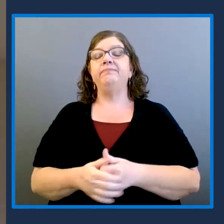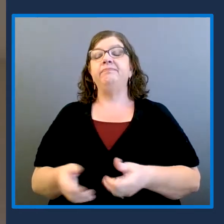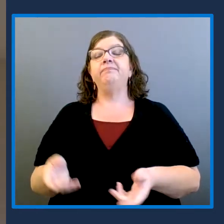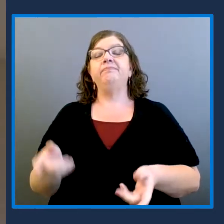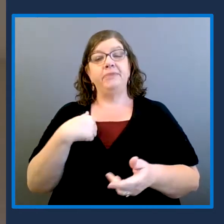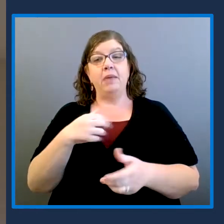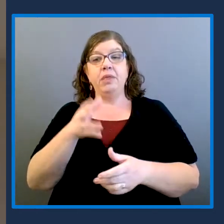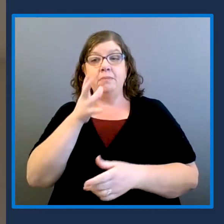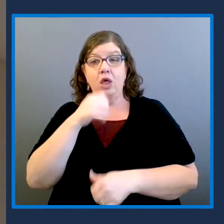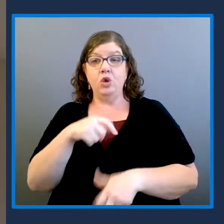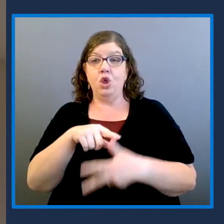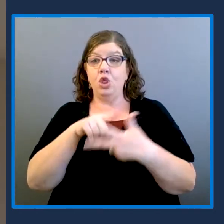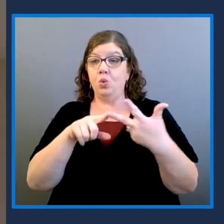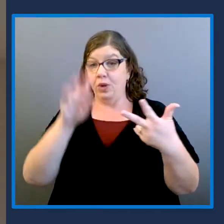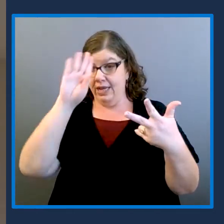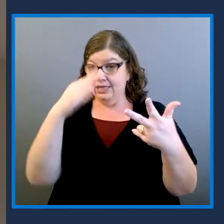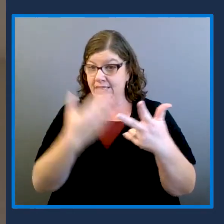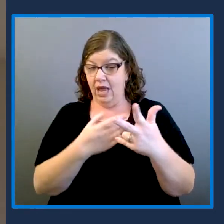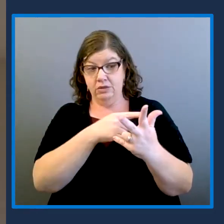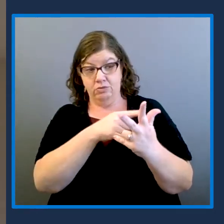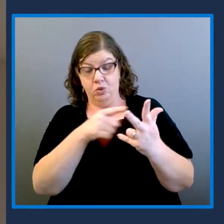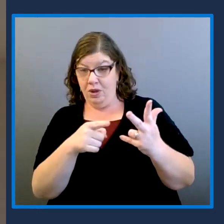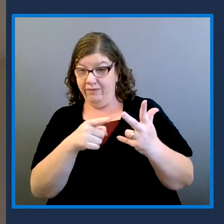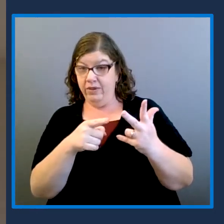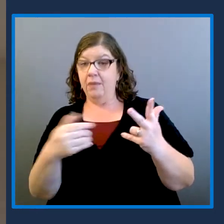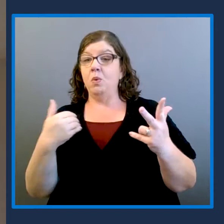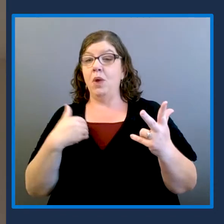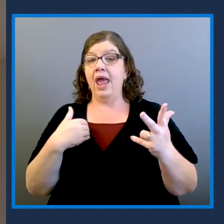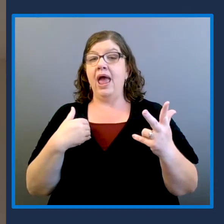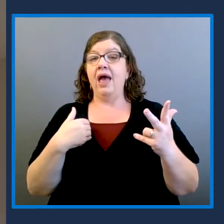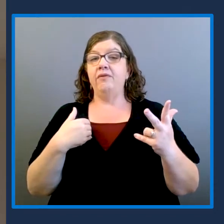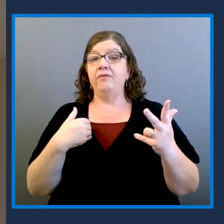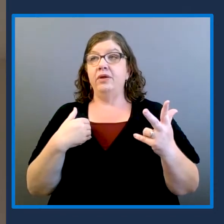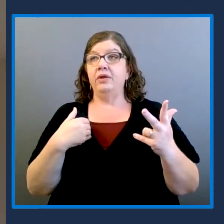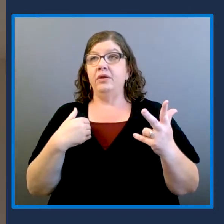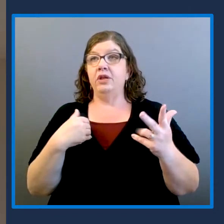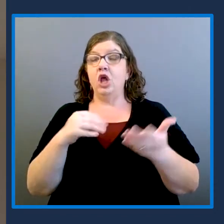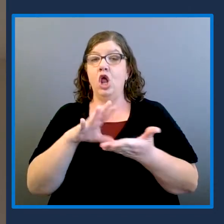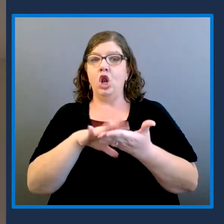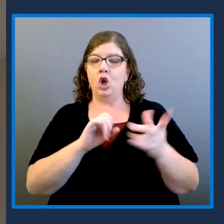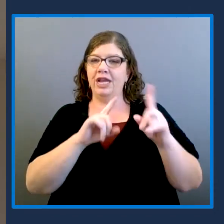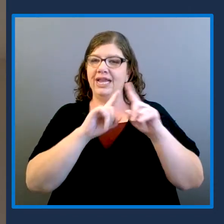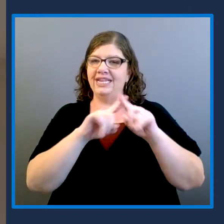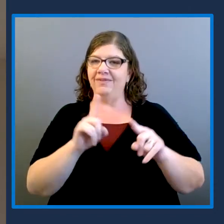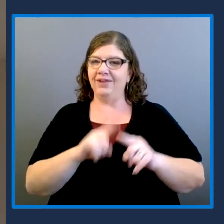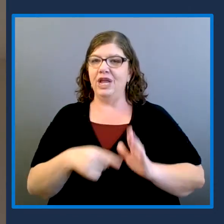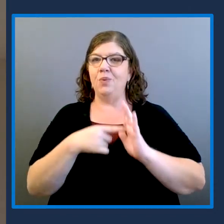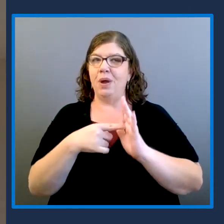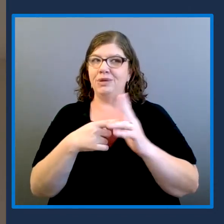i'm also the mother of three sons and between the three of them we have learning differently